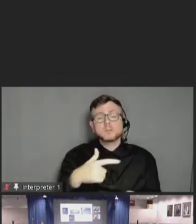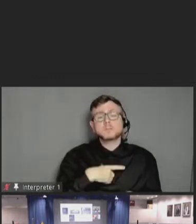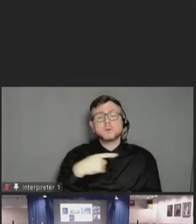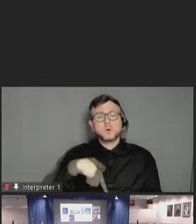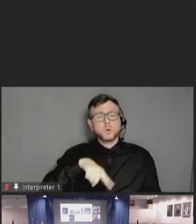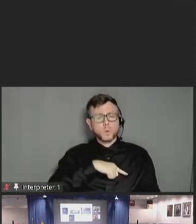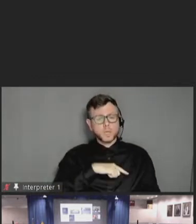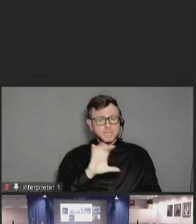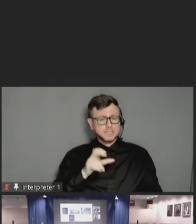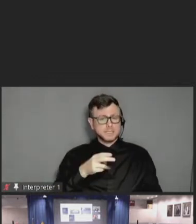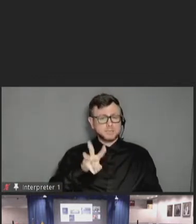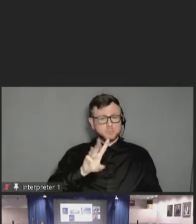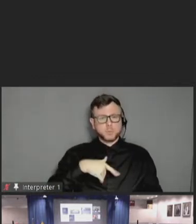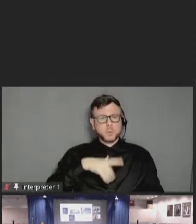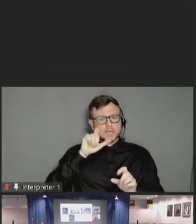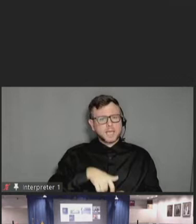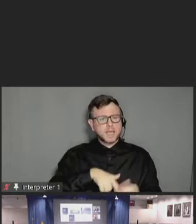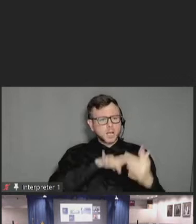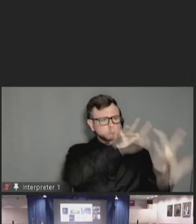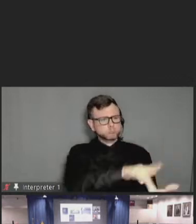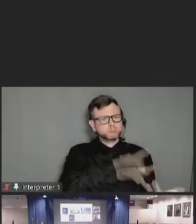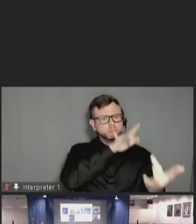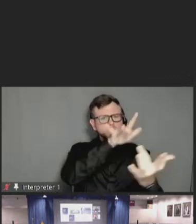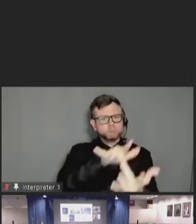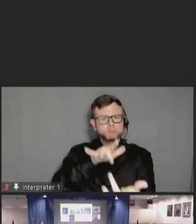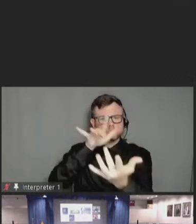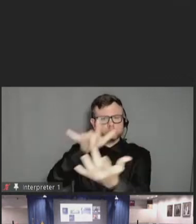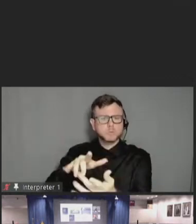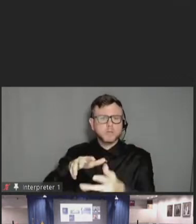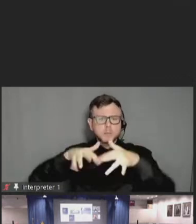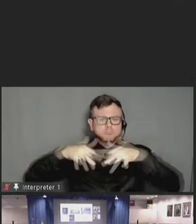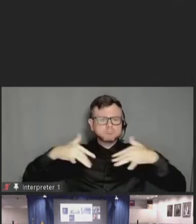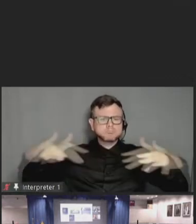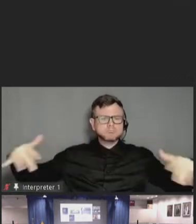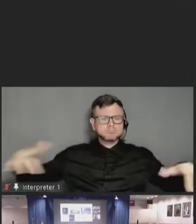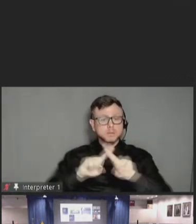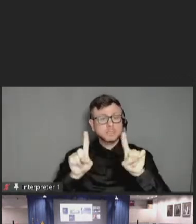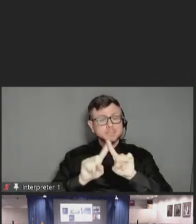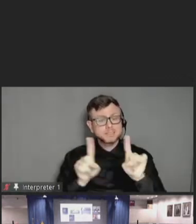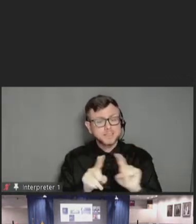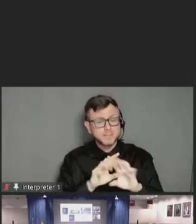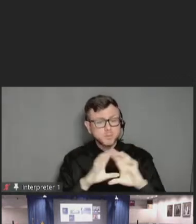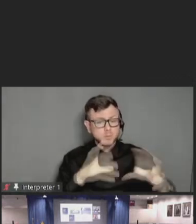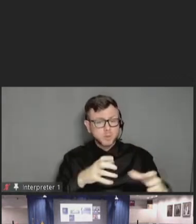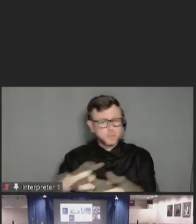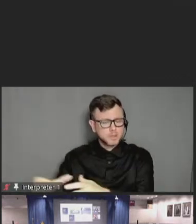could reach different populations that have meaningful discussions and delivering factual